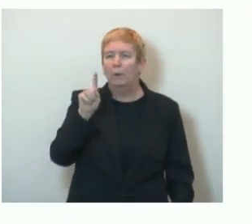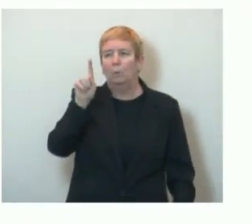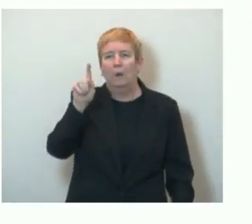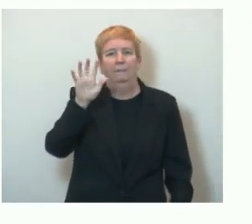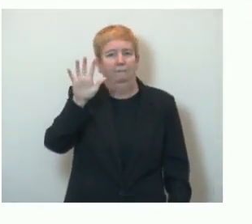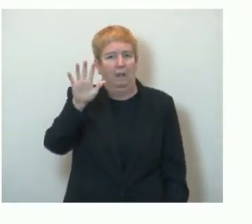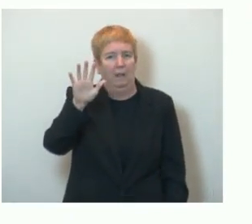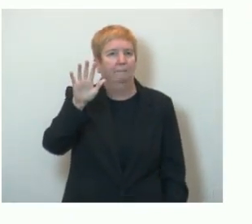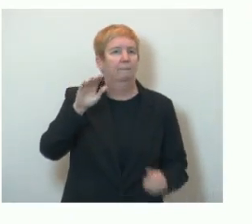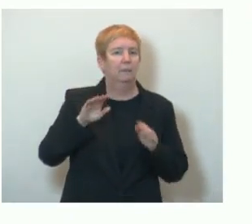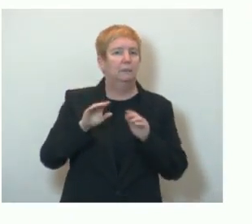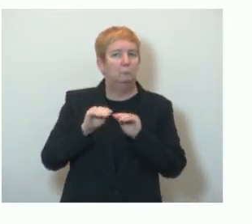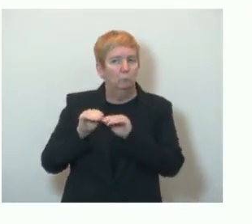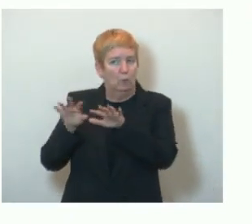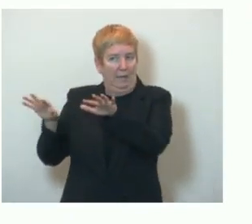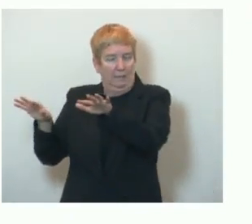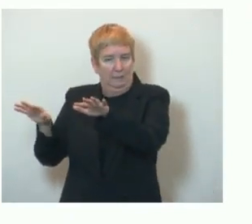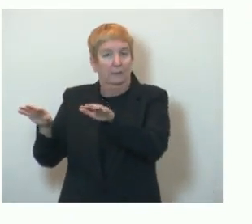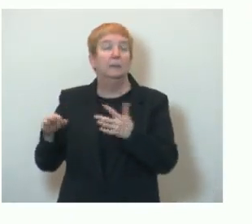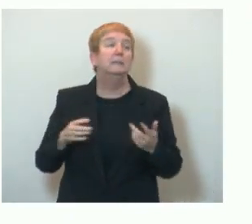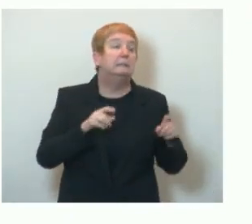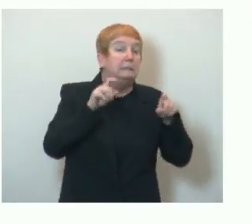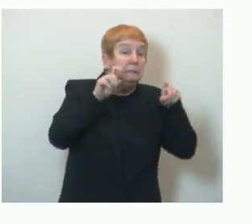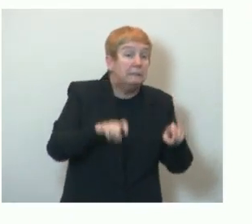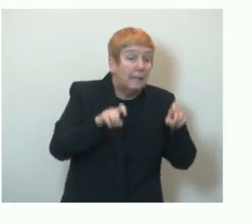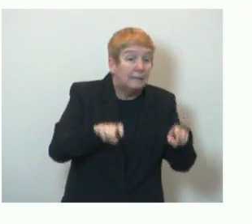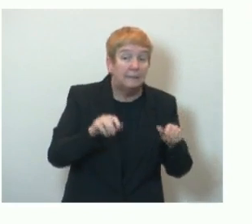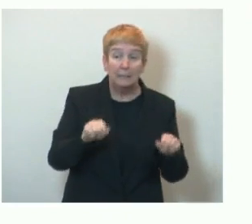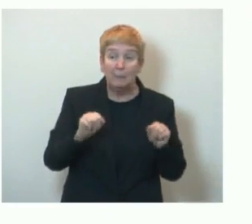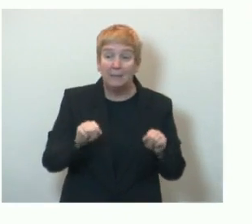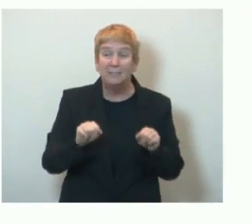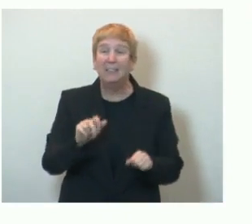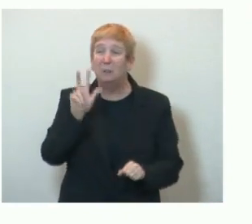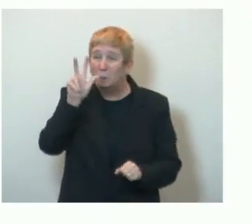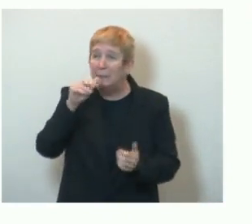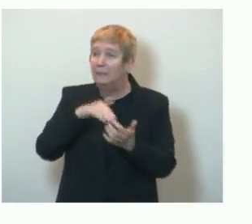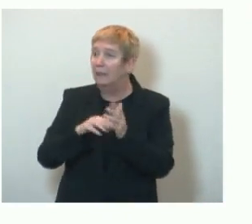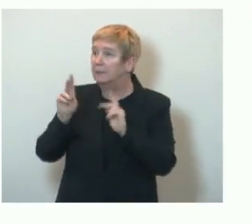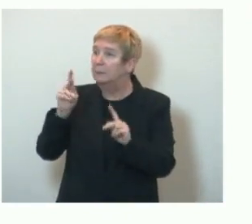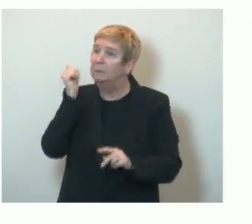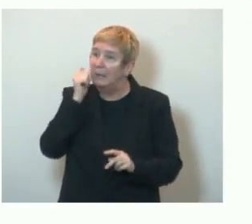BUT YOU CAN SEE WE TALKED ABOUT THE SPREAD RATE EARLIER THAT WE’RE AIMING FOR 1.15.